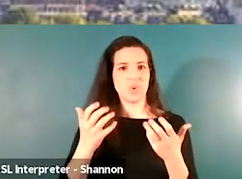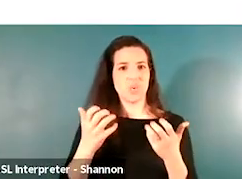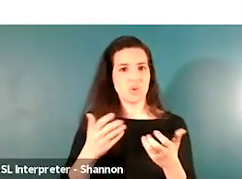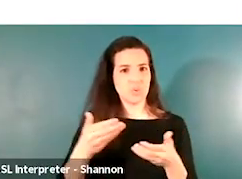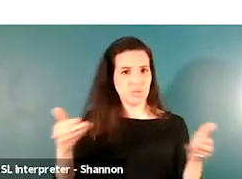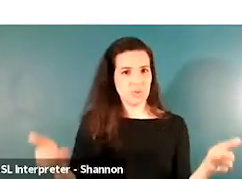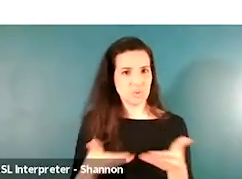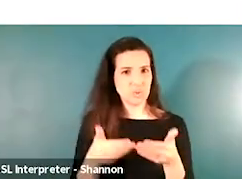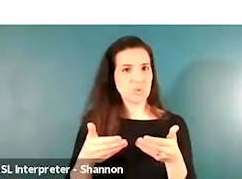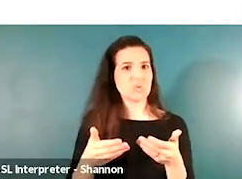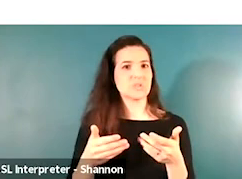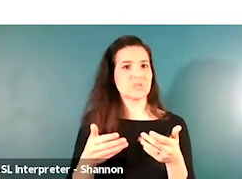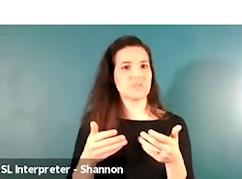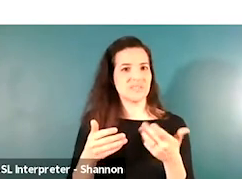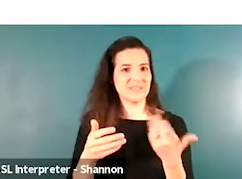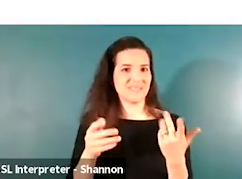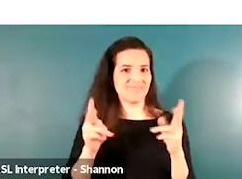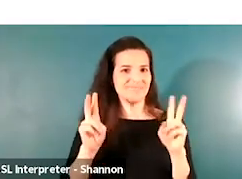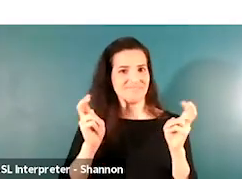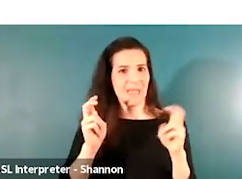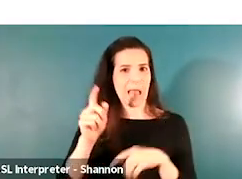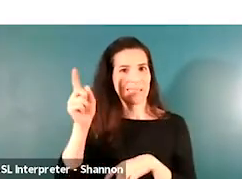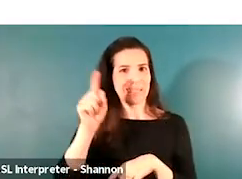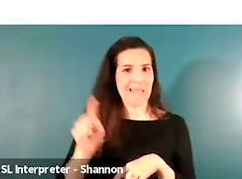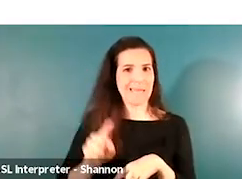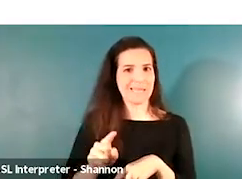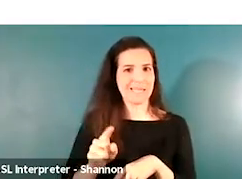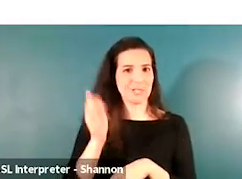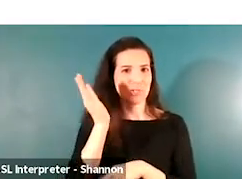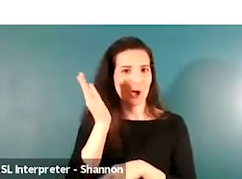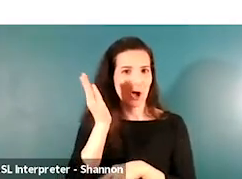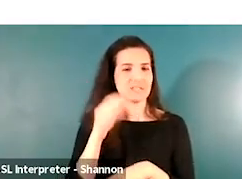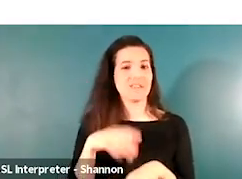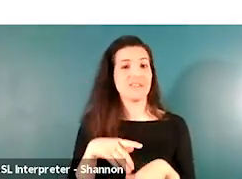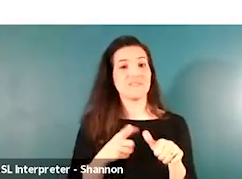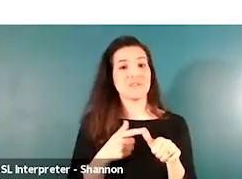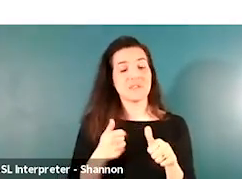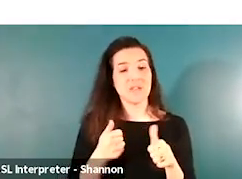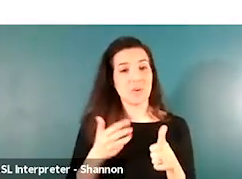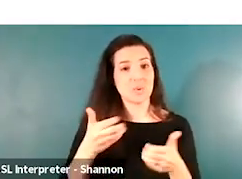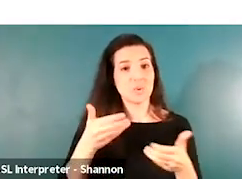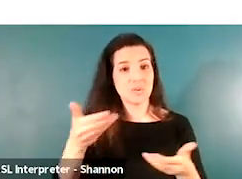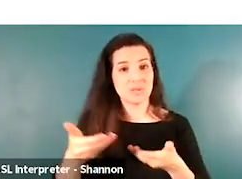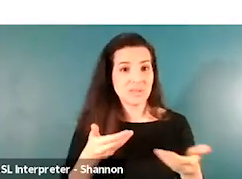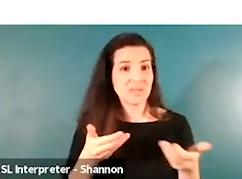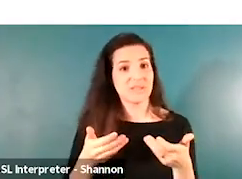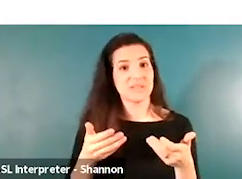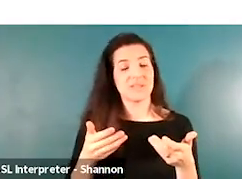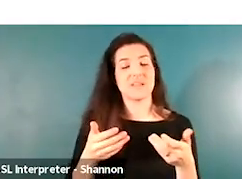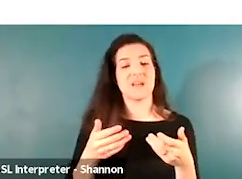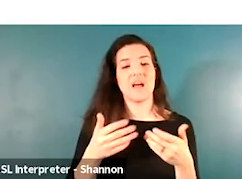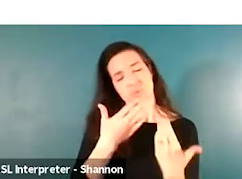And first I would like to thank all of the University students, researchers, and industry professionals